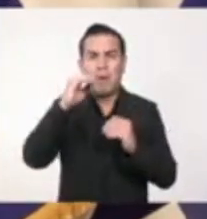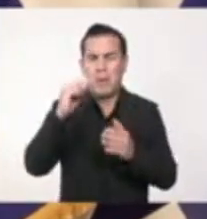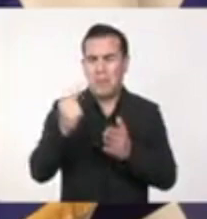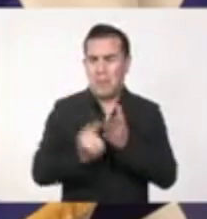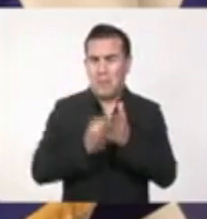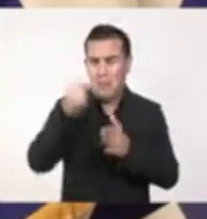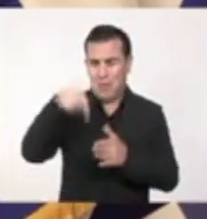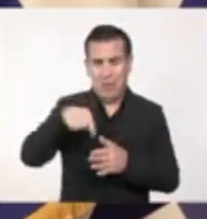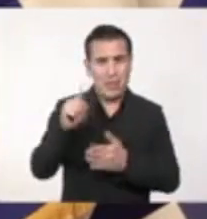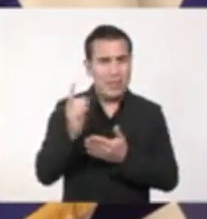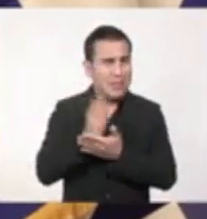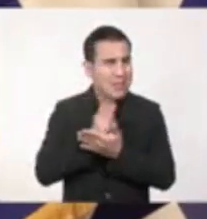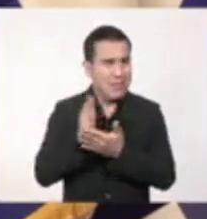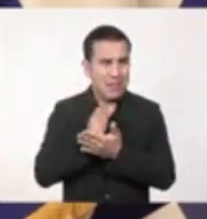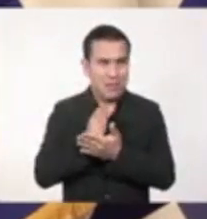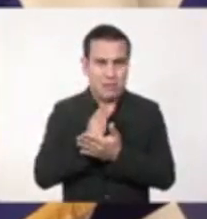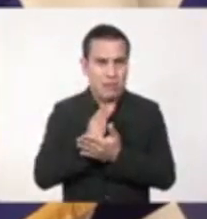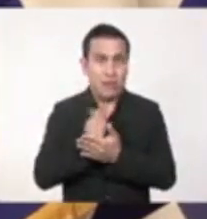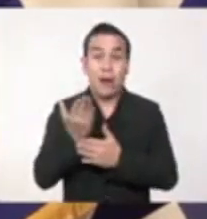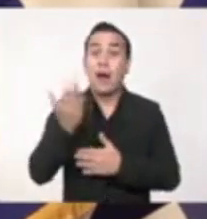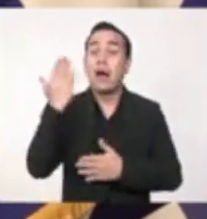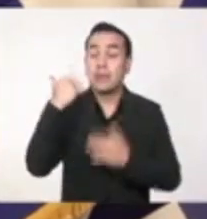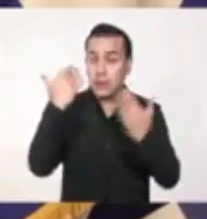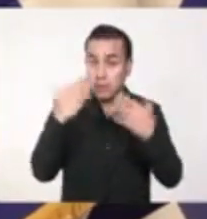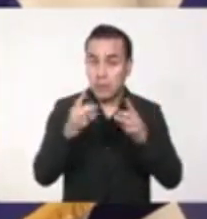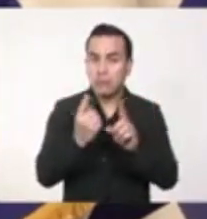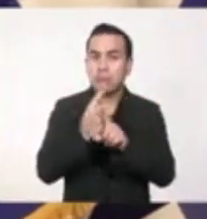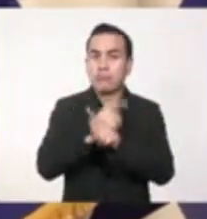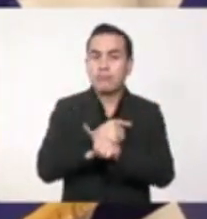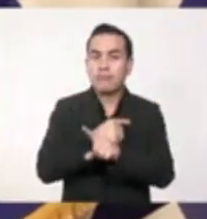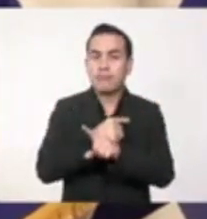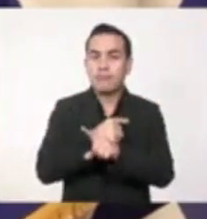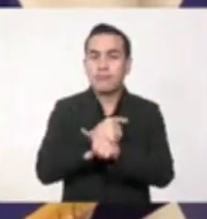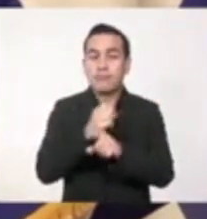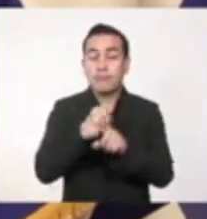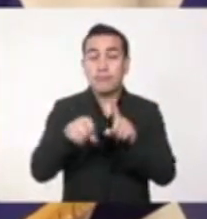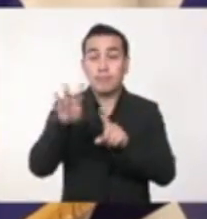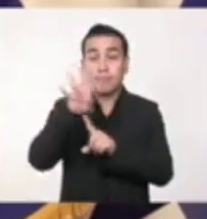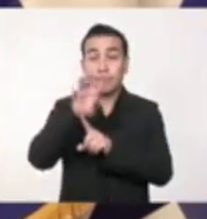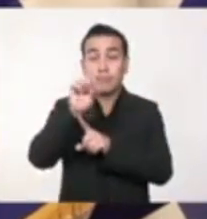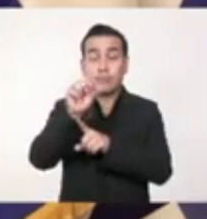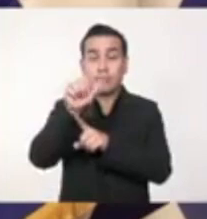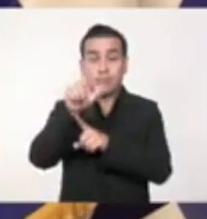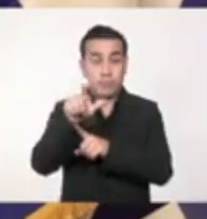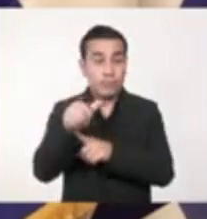a magistrate in this country, they dismissed magistrates,